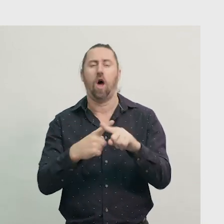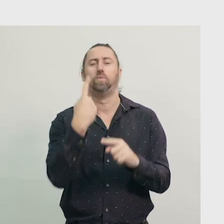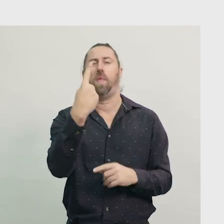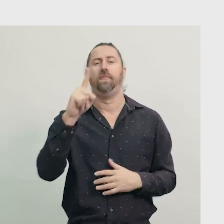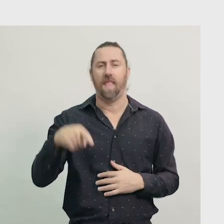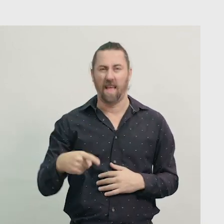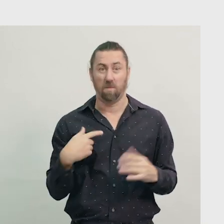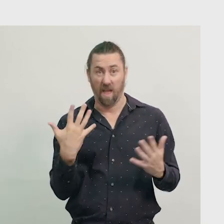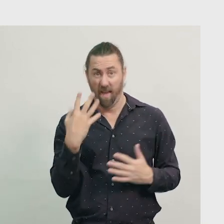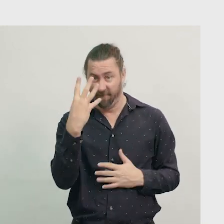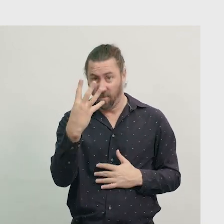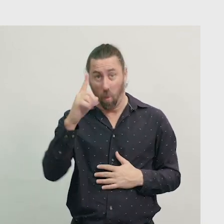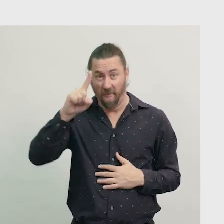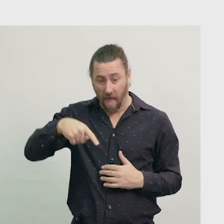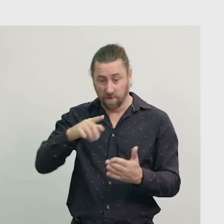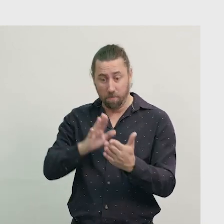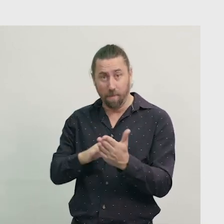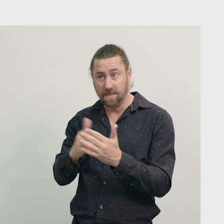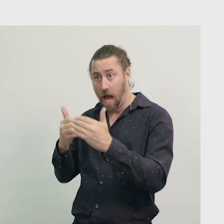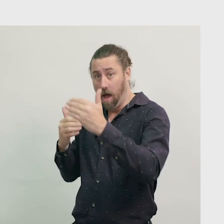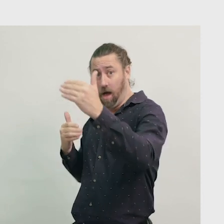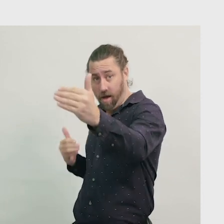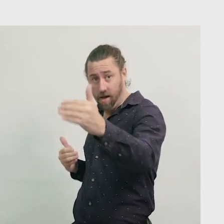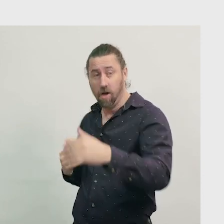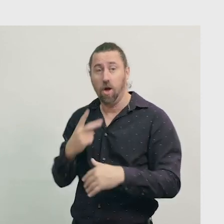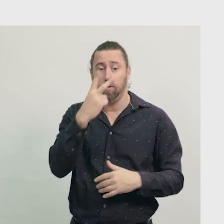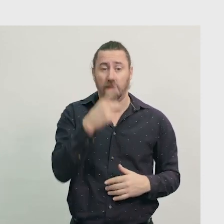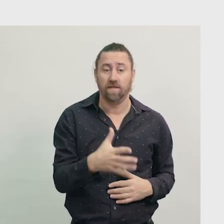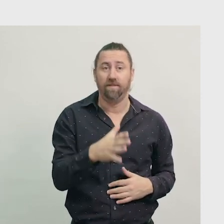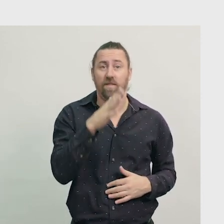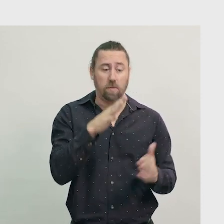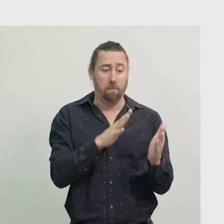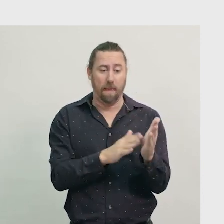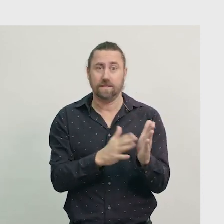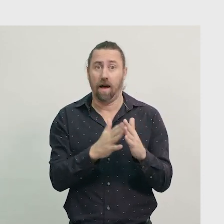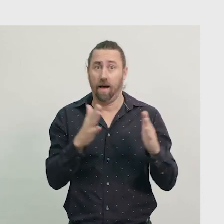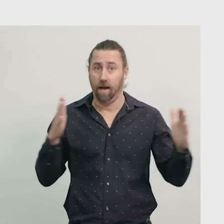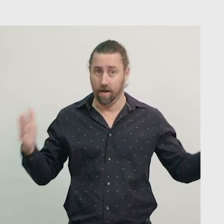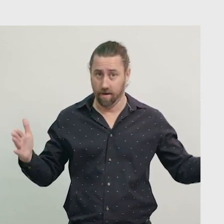So my room is 4,000mm in length, and 2,500mm in width.